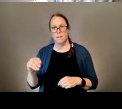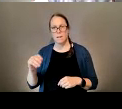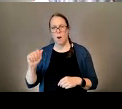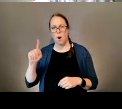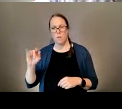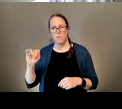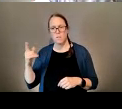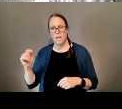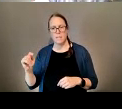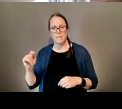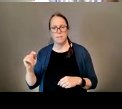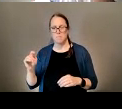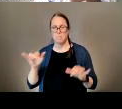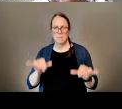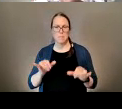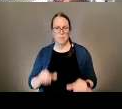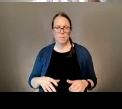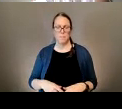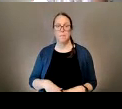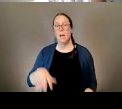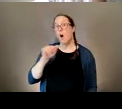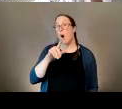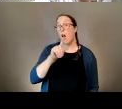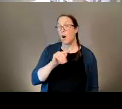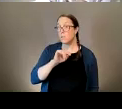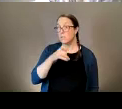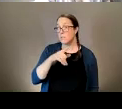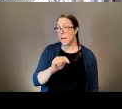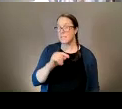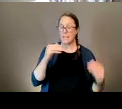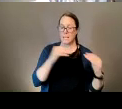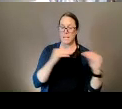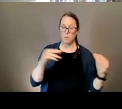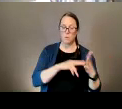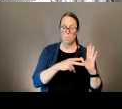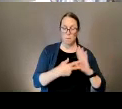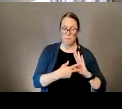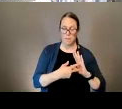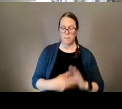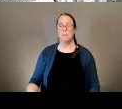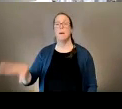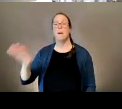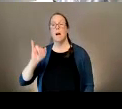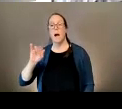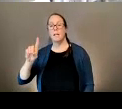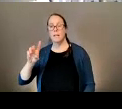which is that alt text is equals purpose. Whereas image description equals detail. And that's a really, really great point.